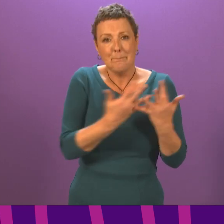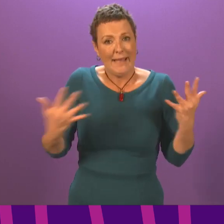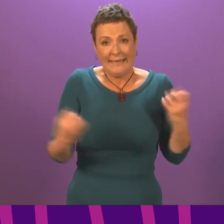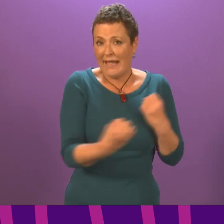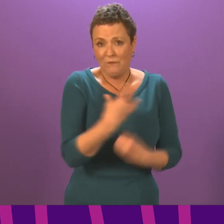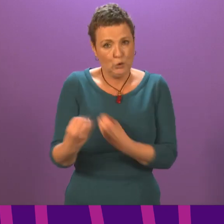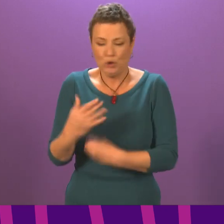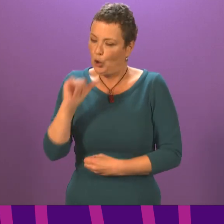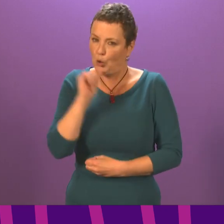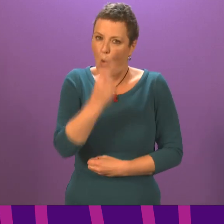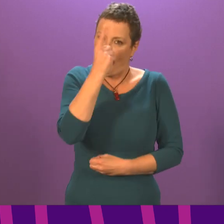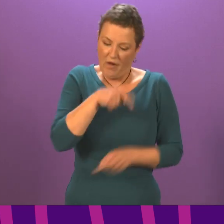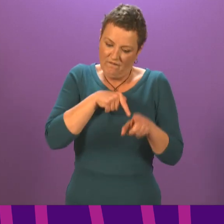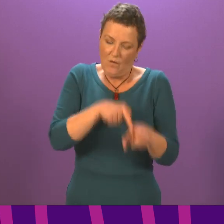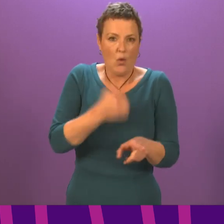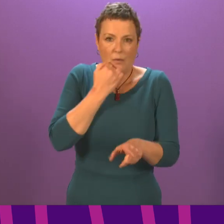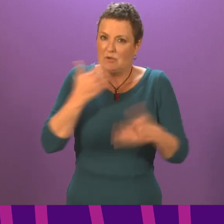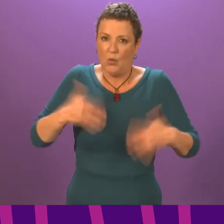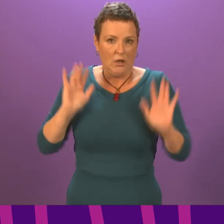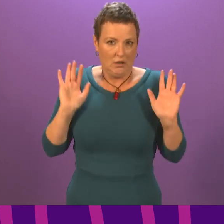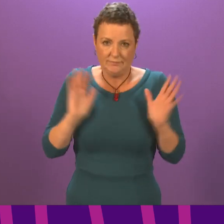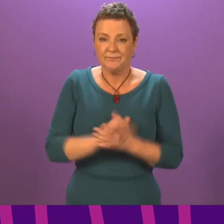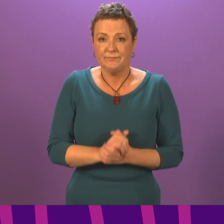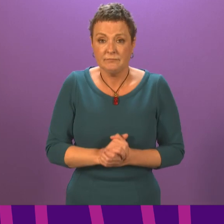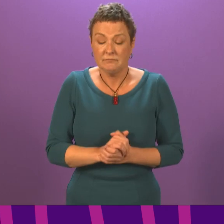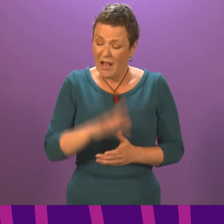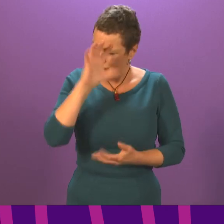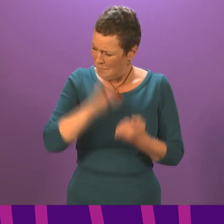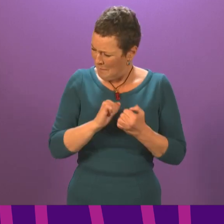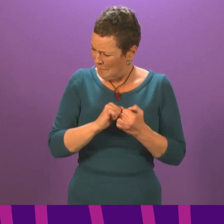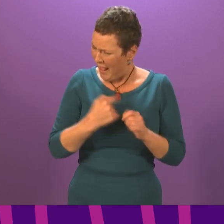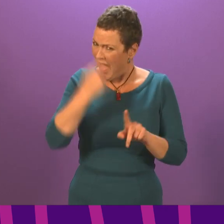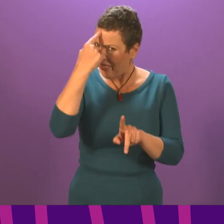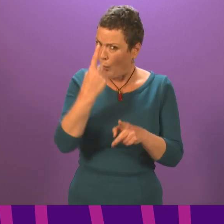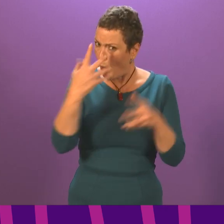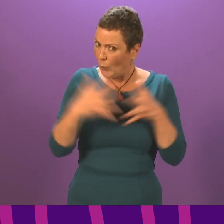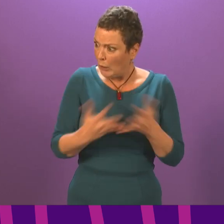I think that I was questioned in Parliament a week ago today about the public health advice